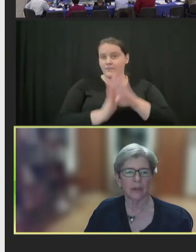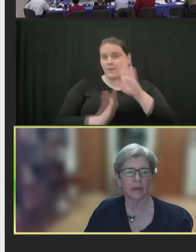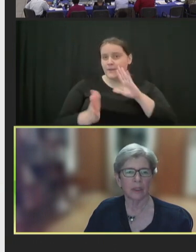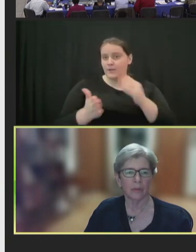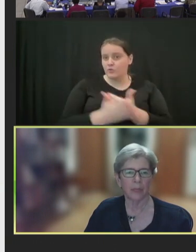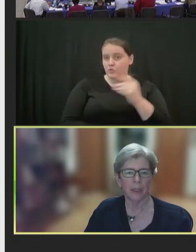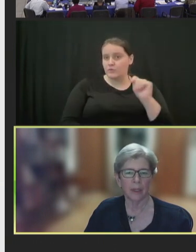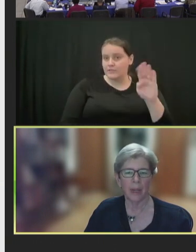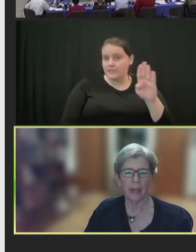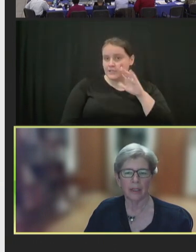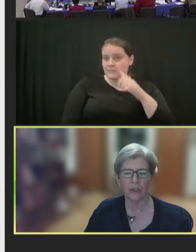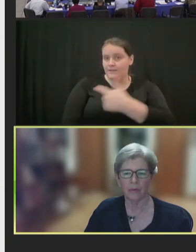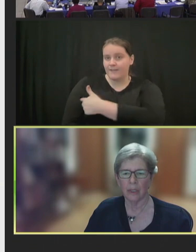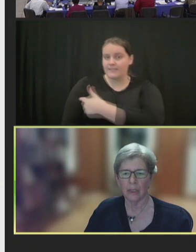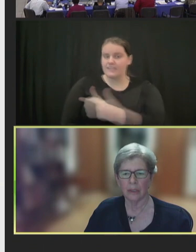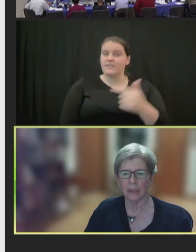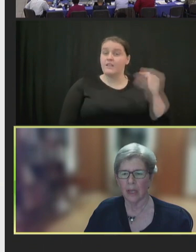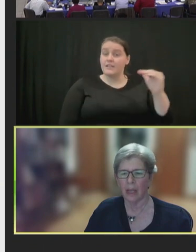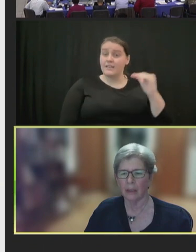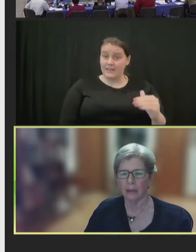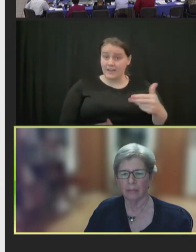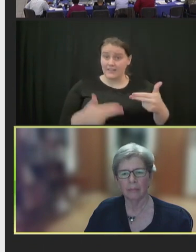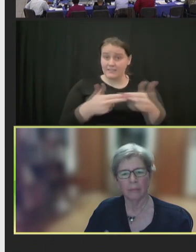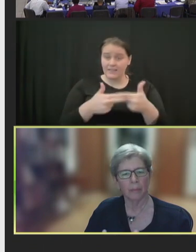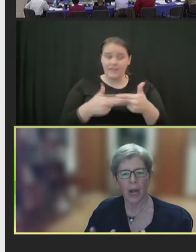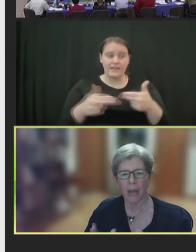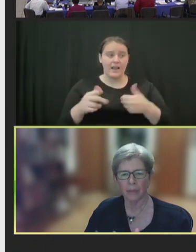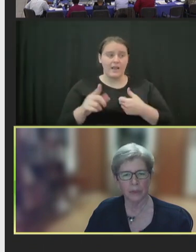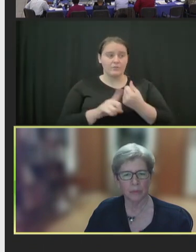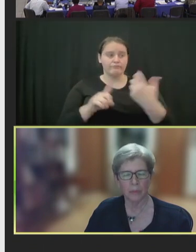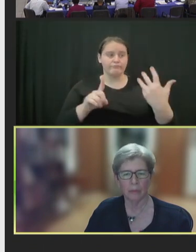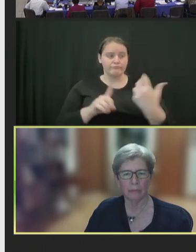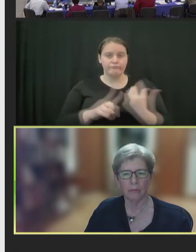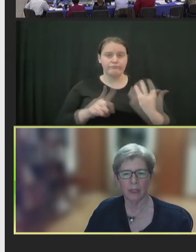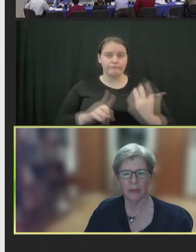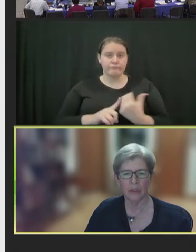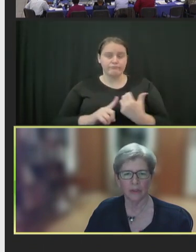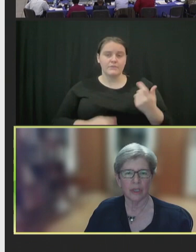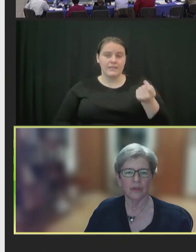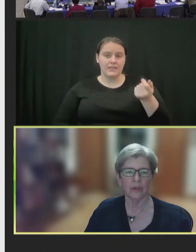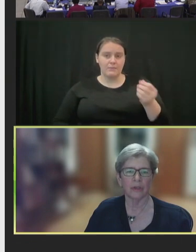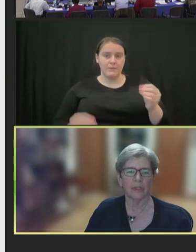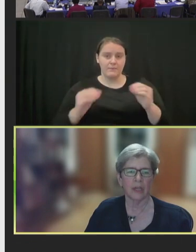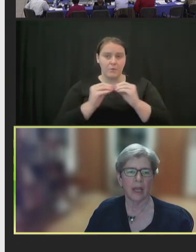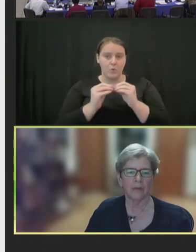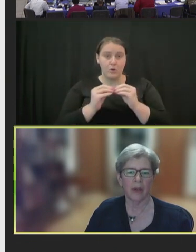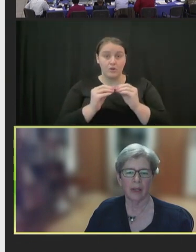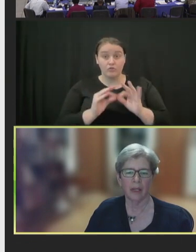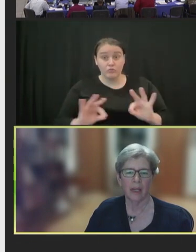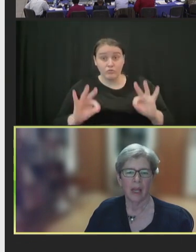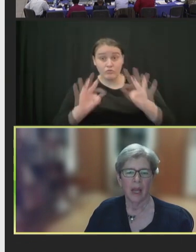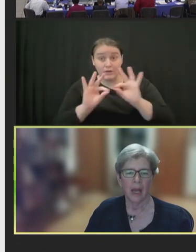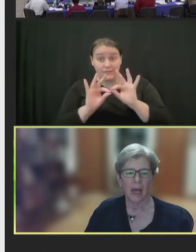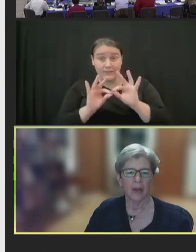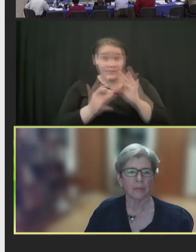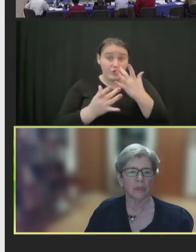you a little bit about each of these and perhaps relevance or interest to NVAC. So,